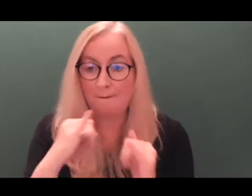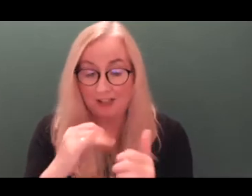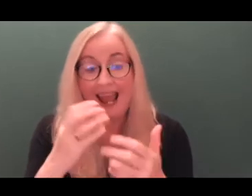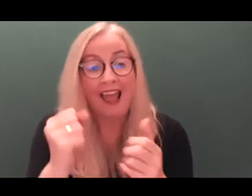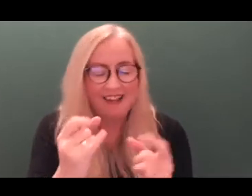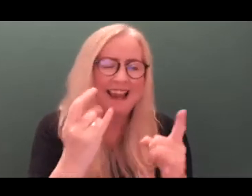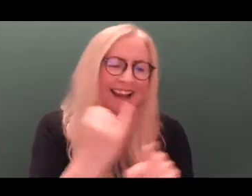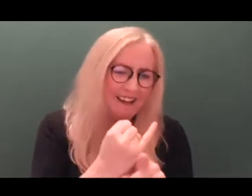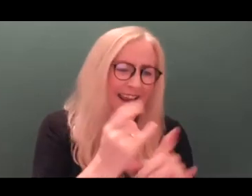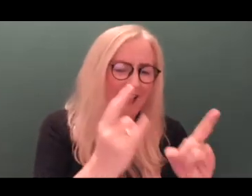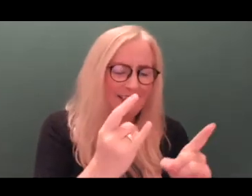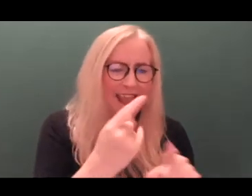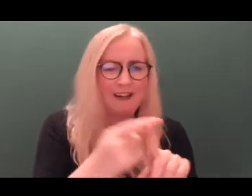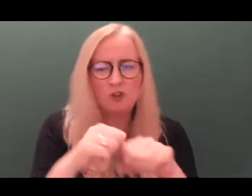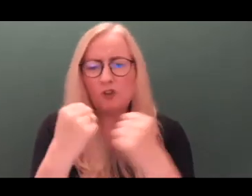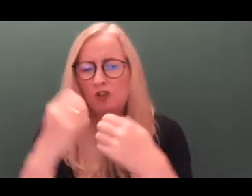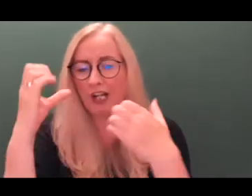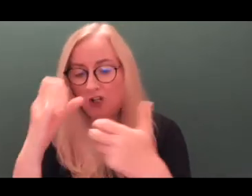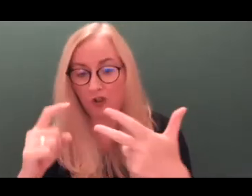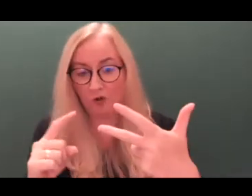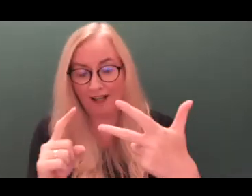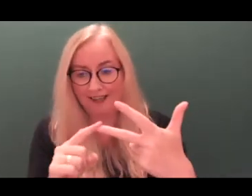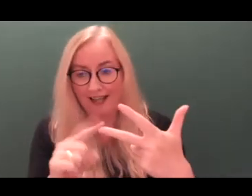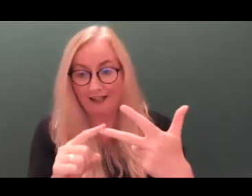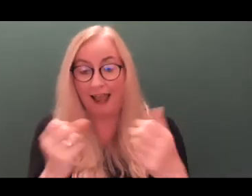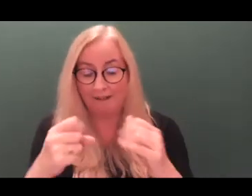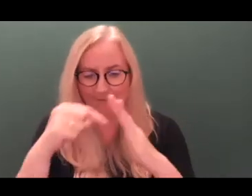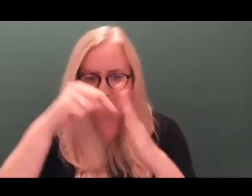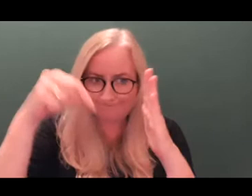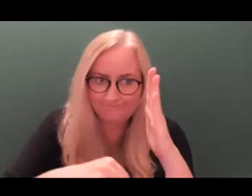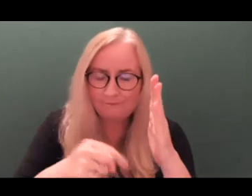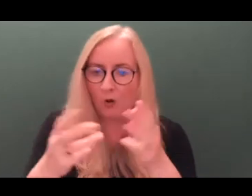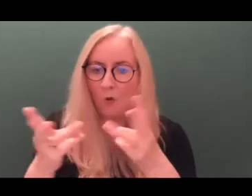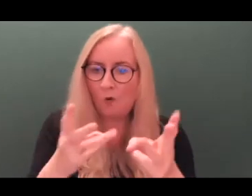but in others it doesn't. So there is quite a substantial piece of work to bring people along